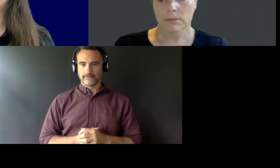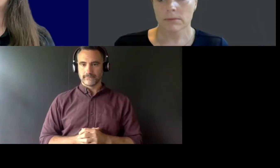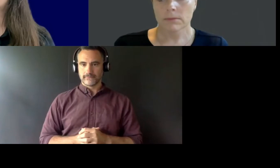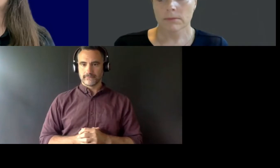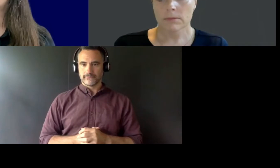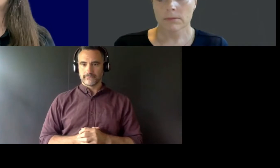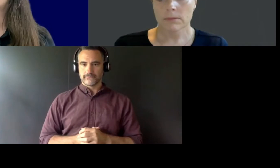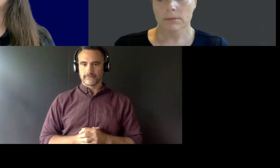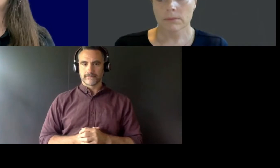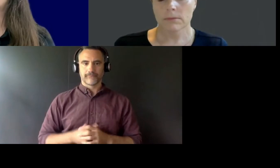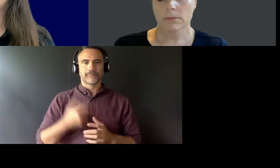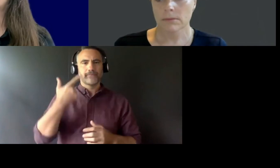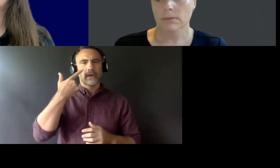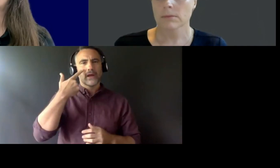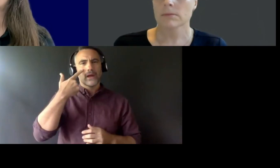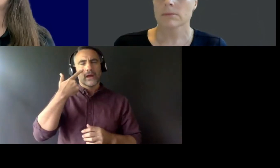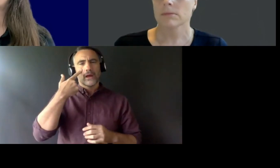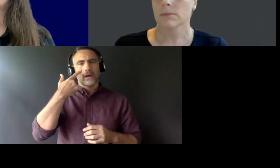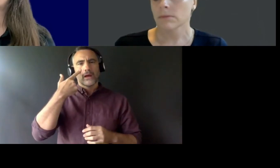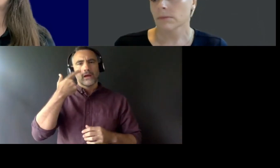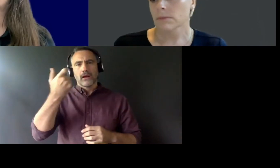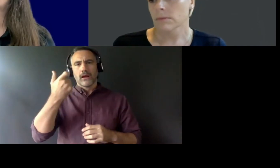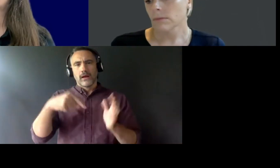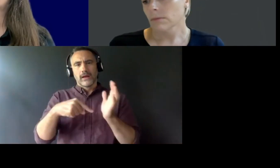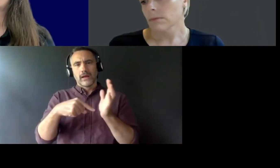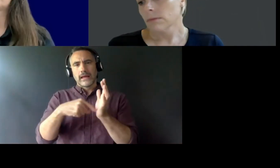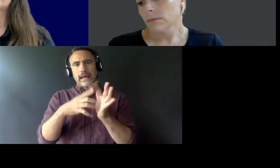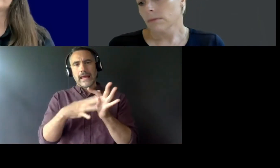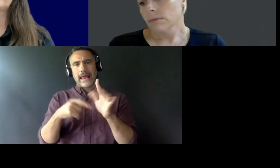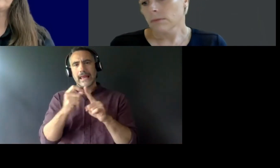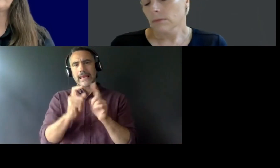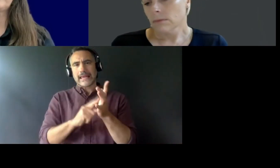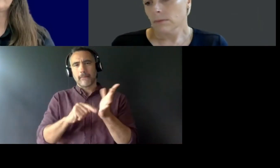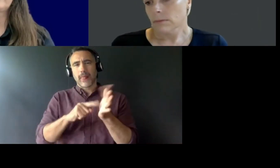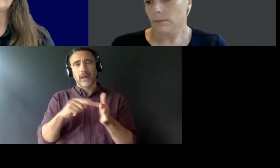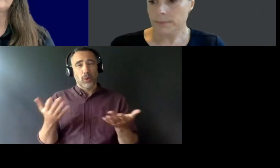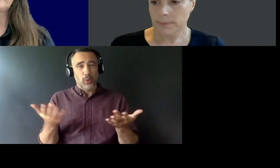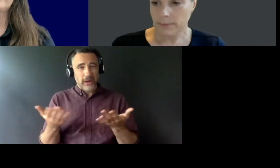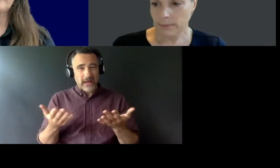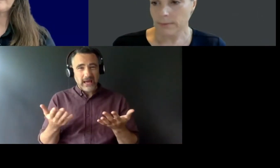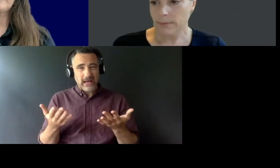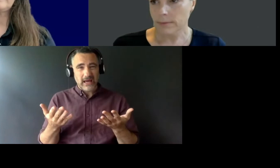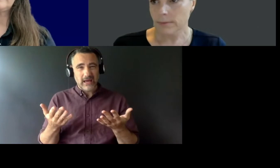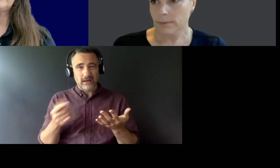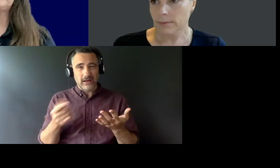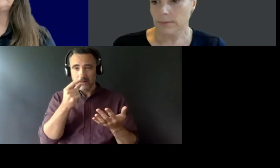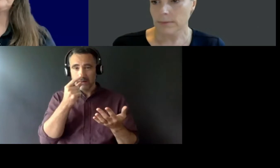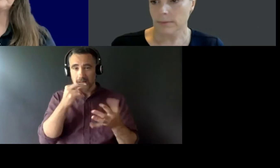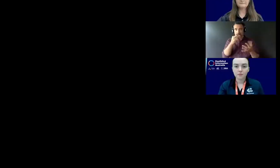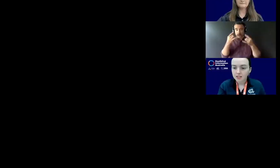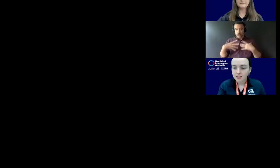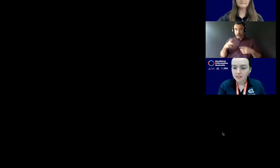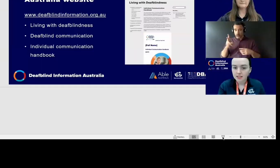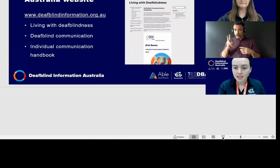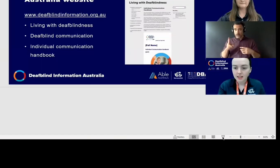I might just share the PowerPoint slide again that showed where that is, which is here.